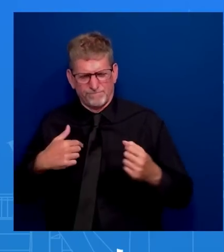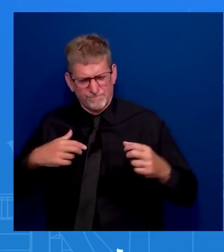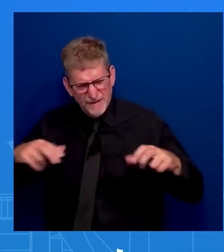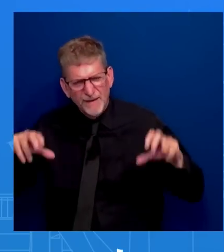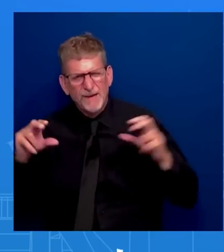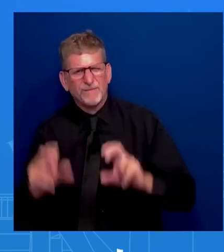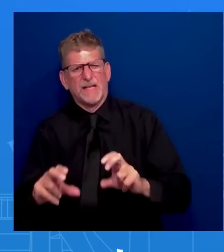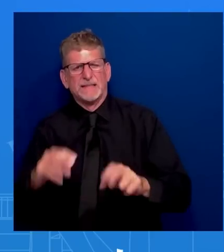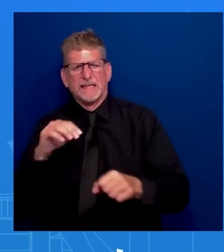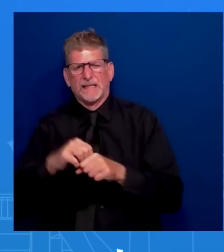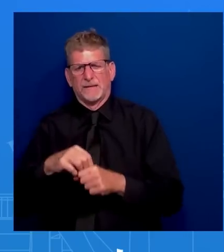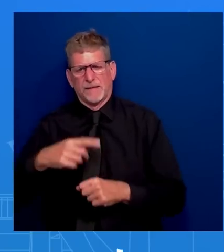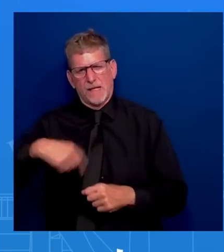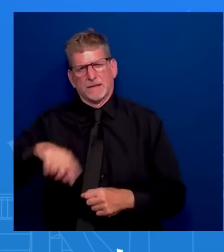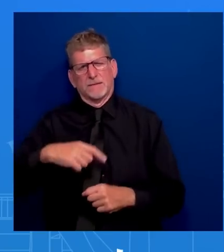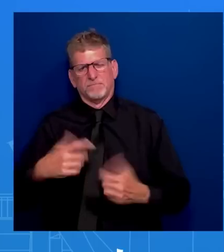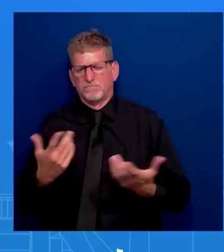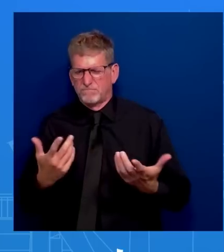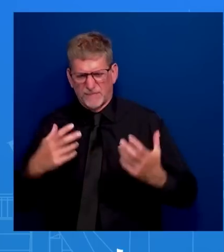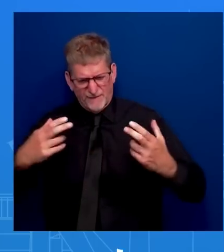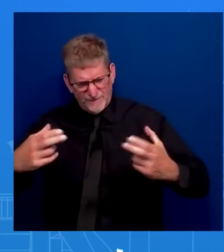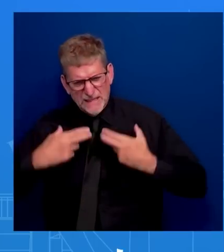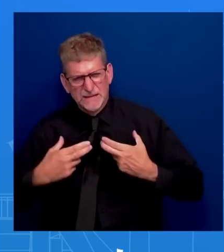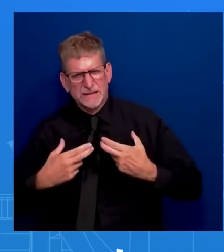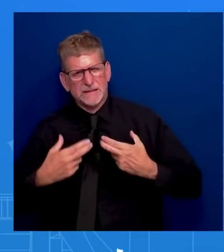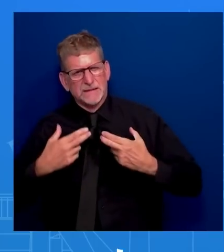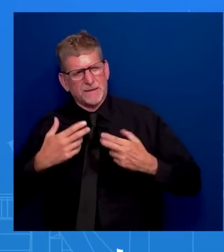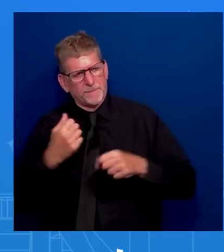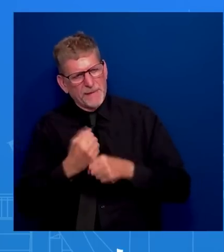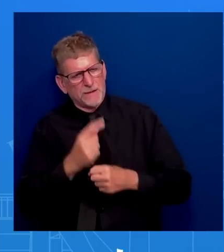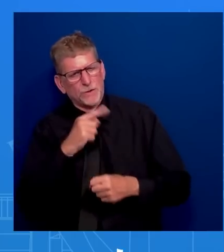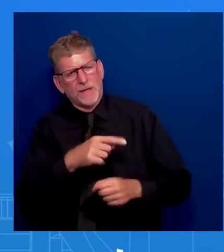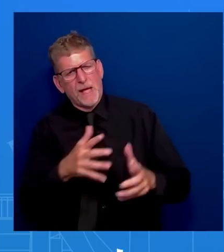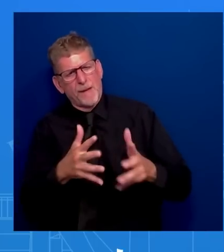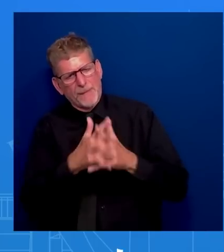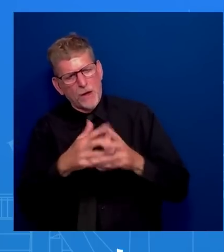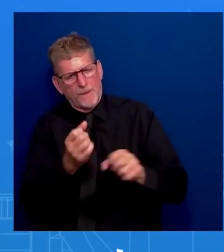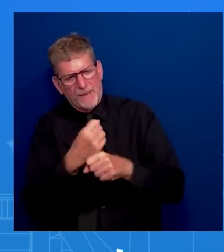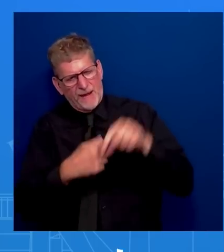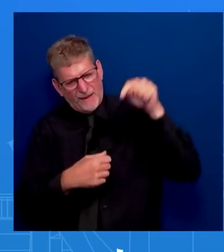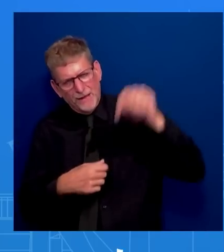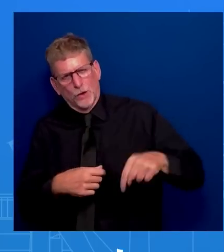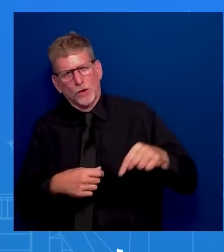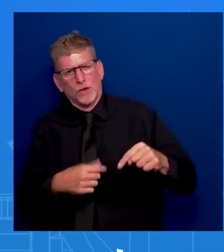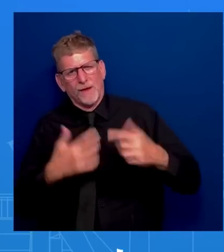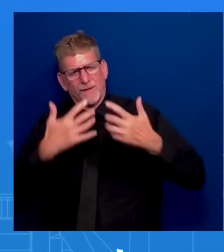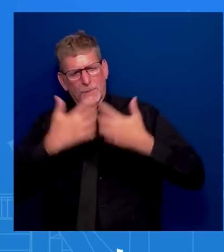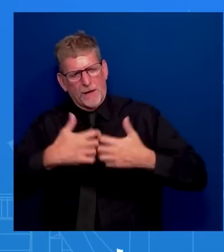that we have manufacturing that's happening here. As you mentioned, chips and semiconductors --